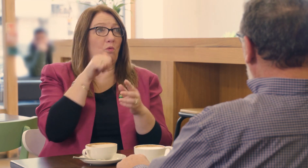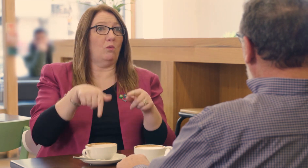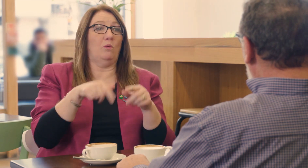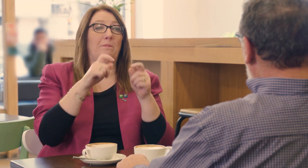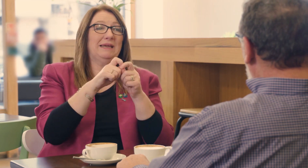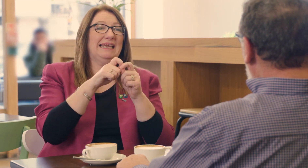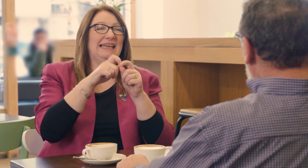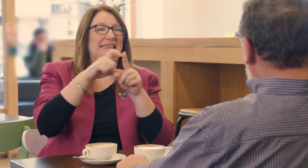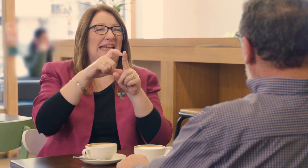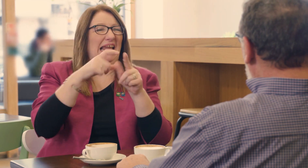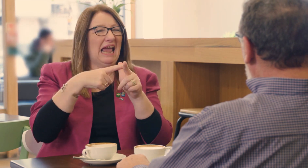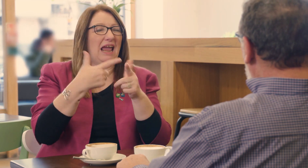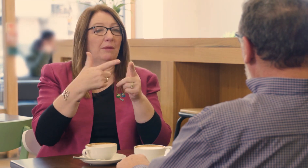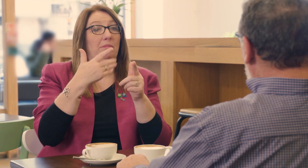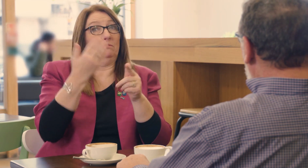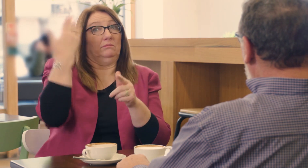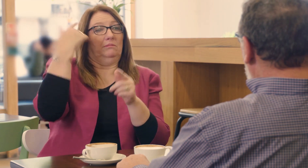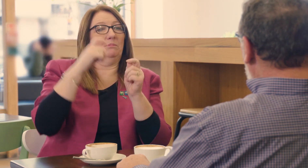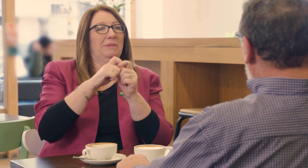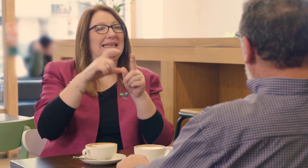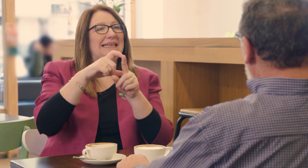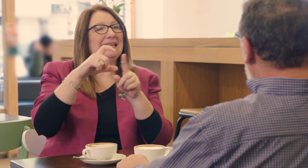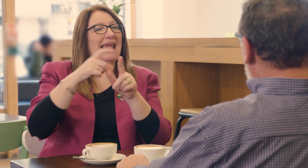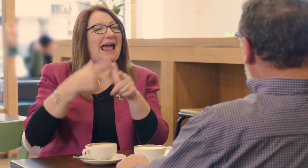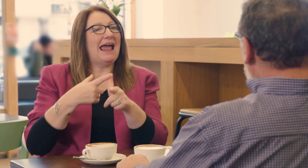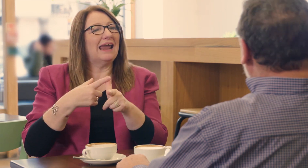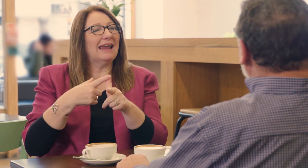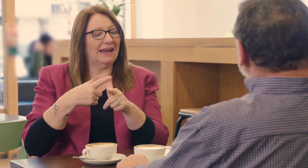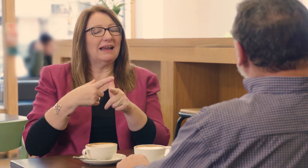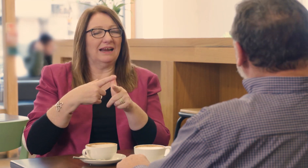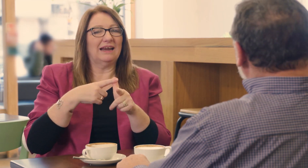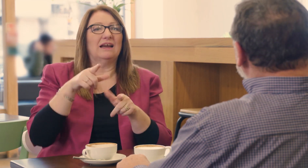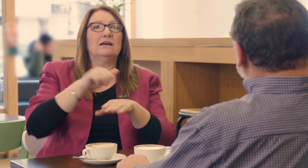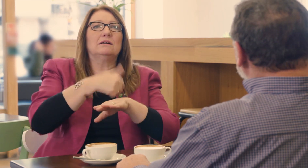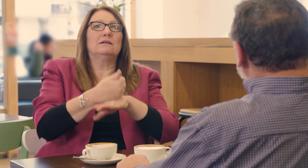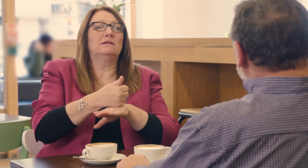As you know, the BDA - or BDDA, as it was when it was first established -